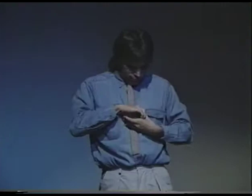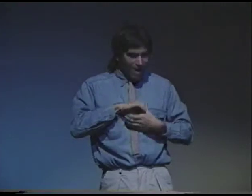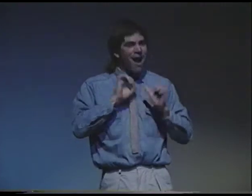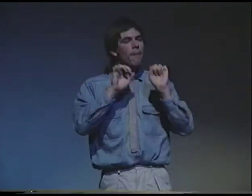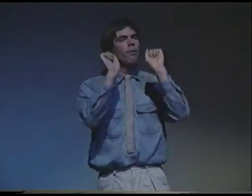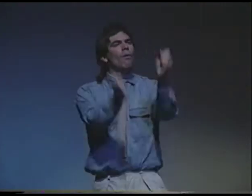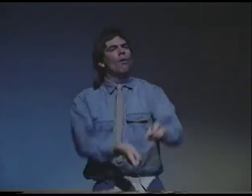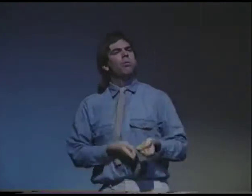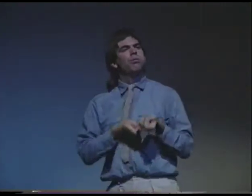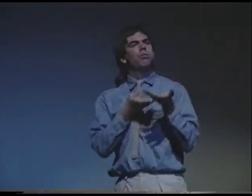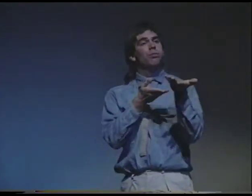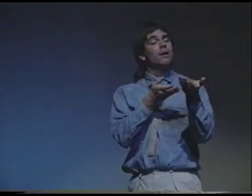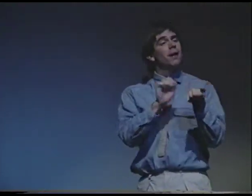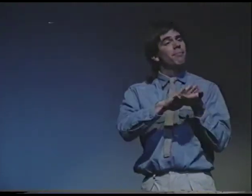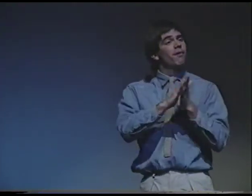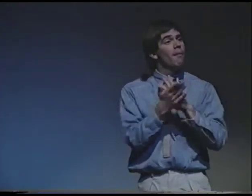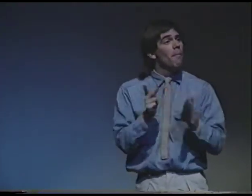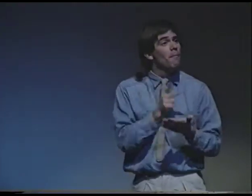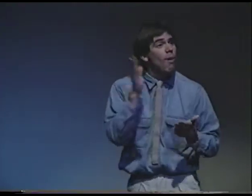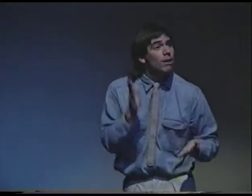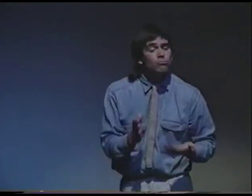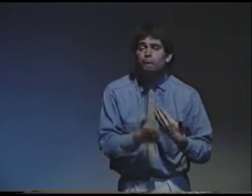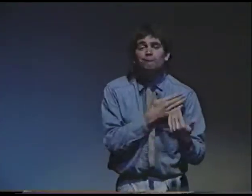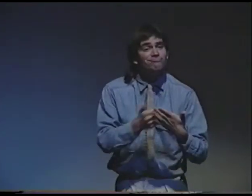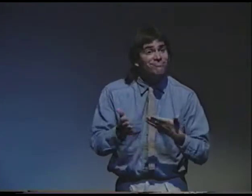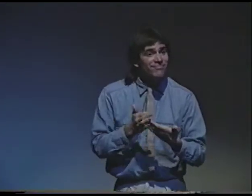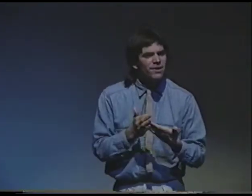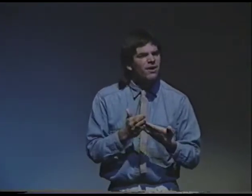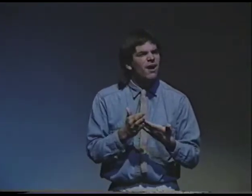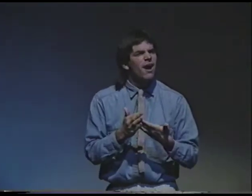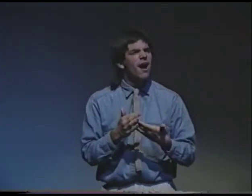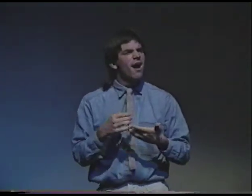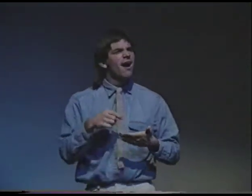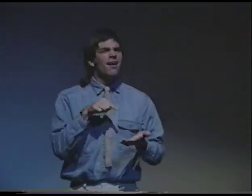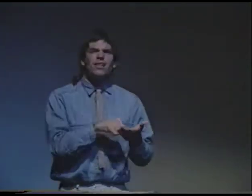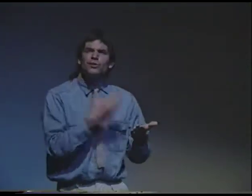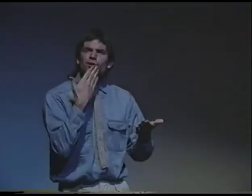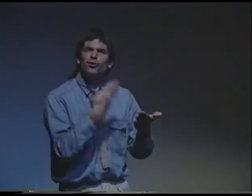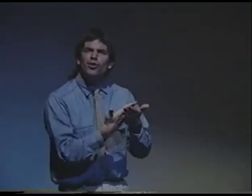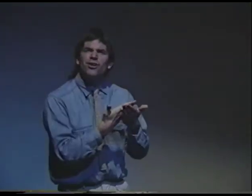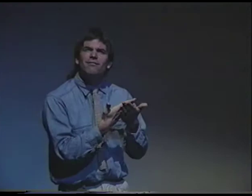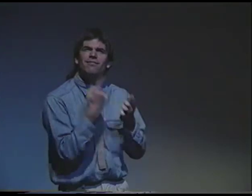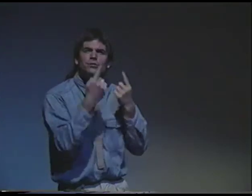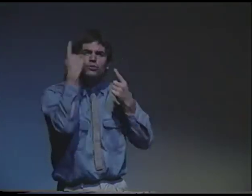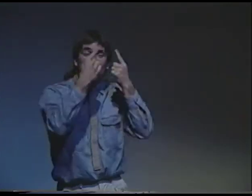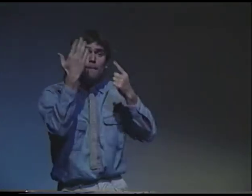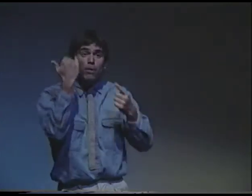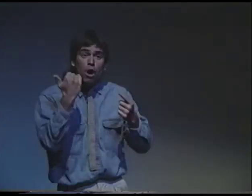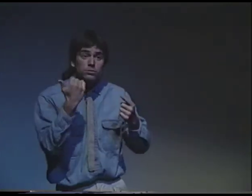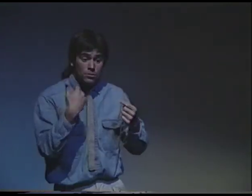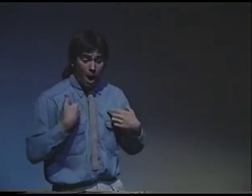and kind of have it all together, you can express it. And it becomes poetry.